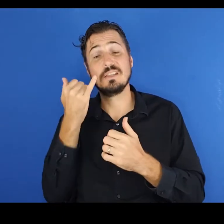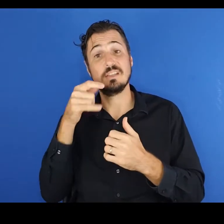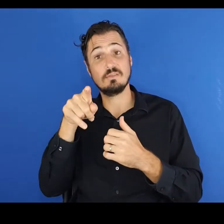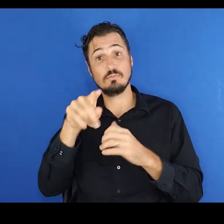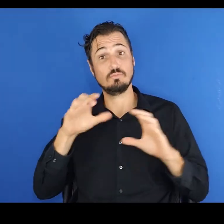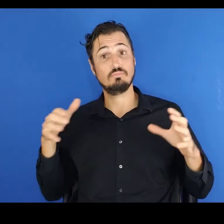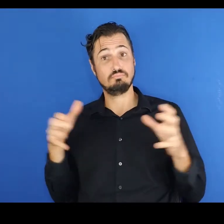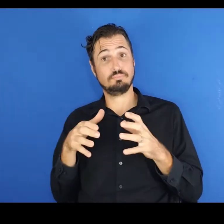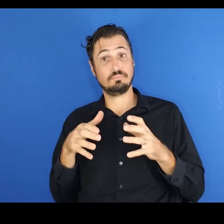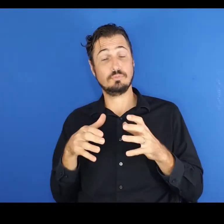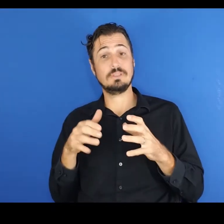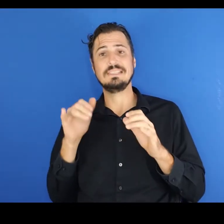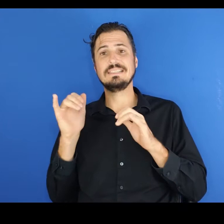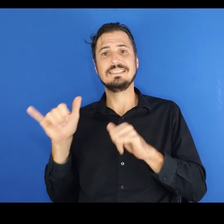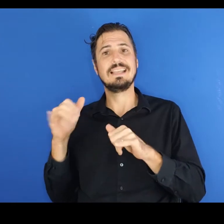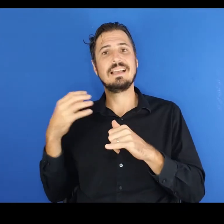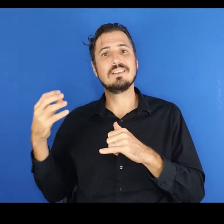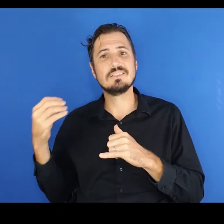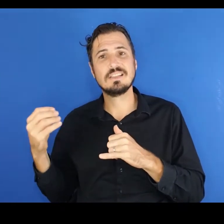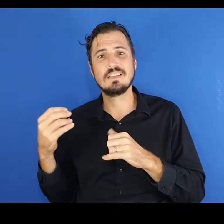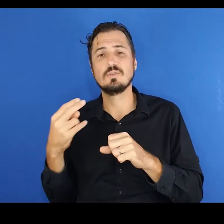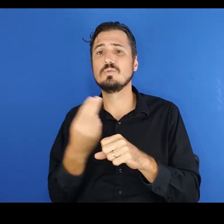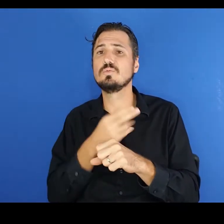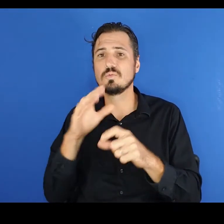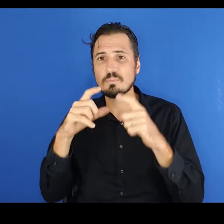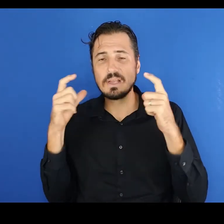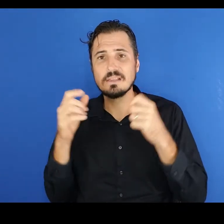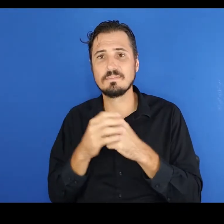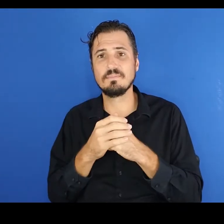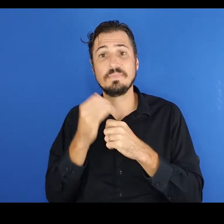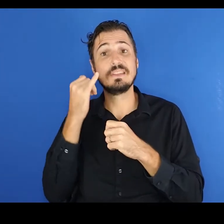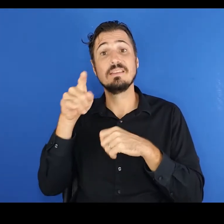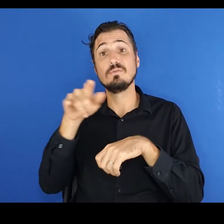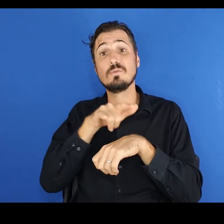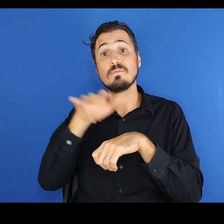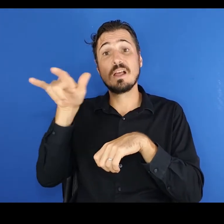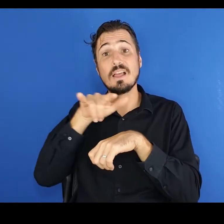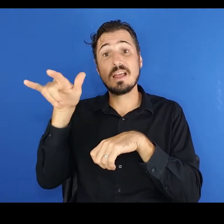outside and where your mask. If you are sick, stay home. If you travel,